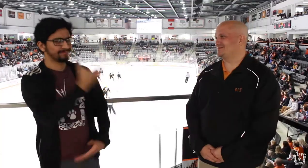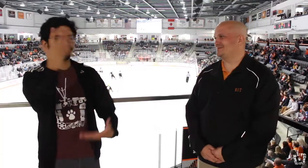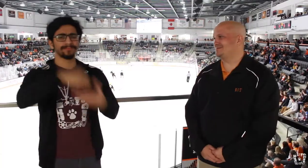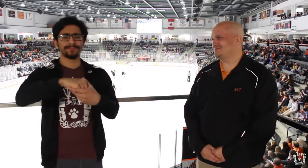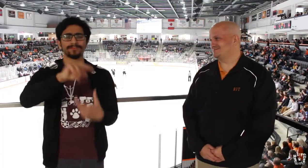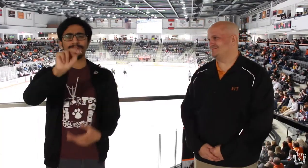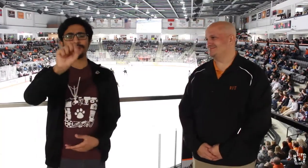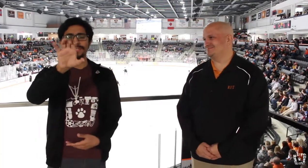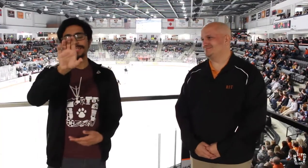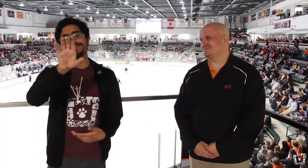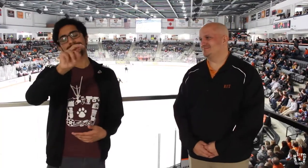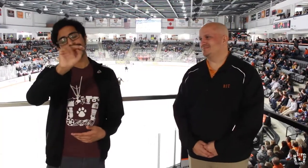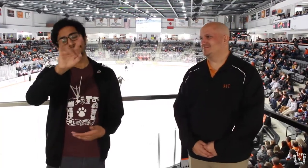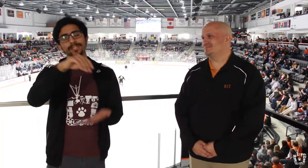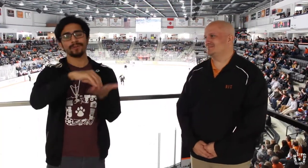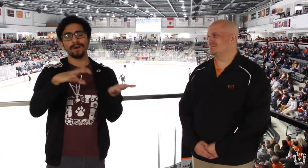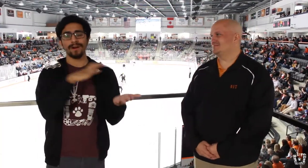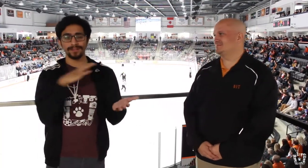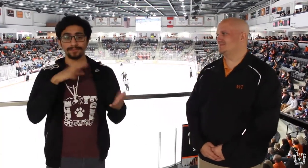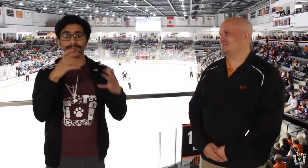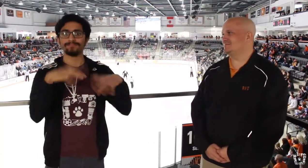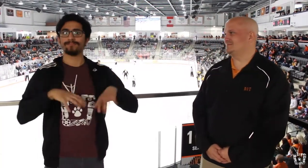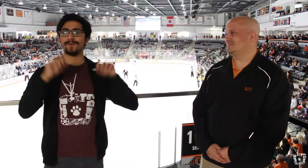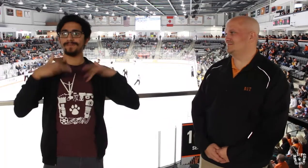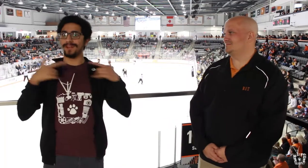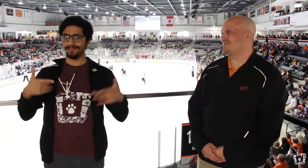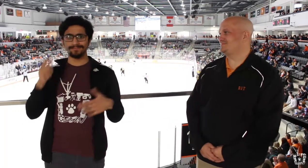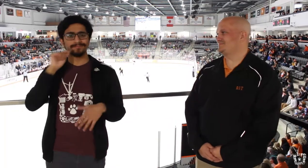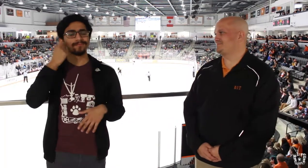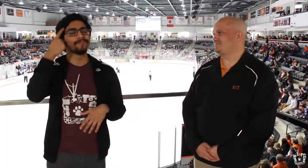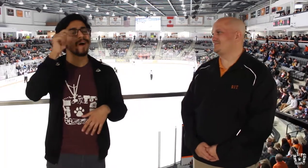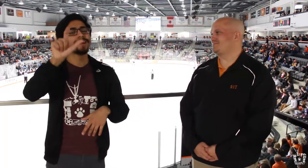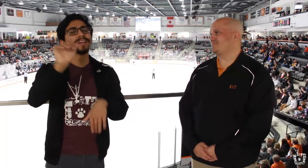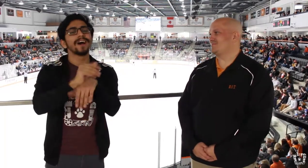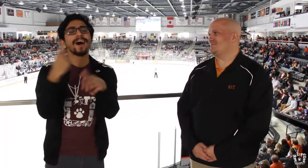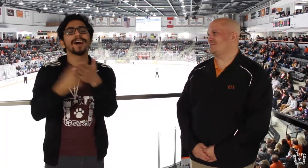He is involved in NSC (NTID Student Congress). He hosts this event for the ASL Night hockey game